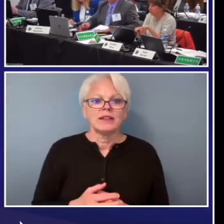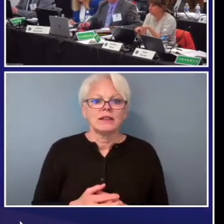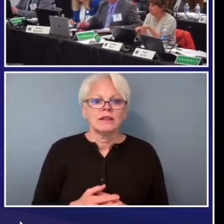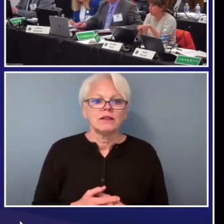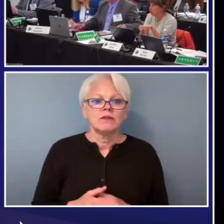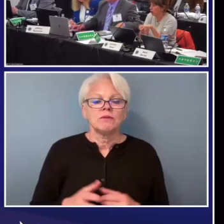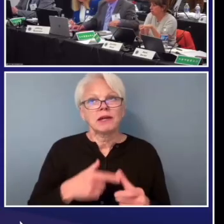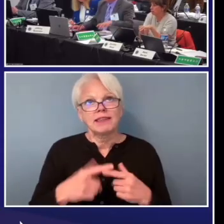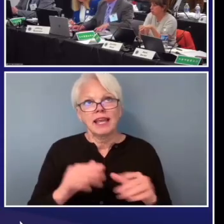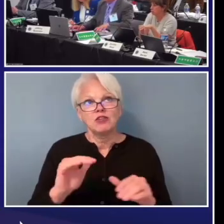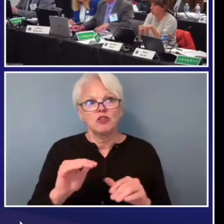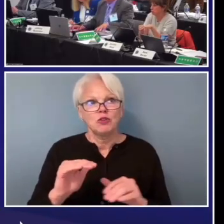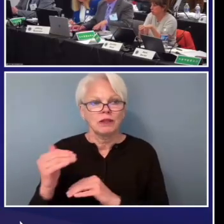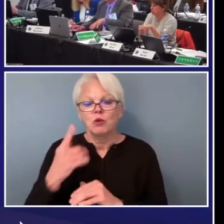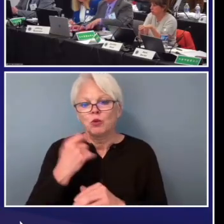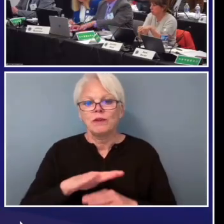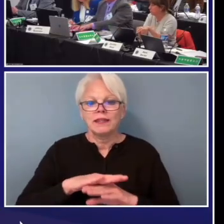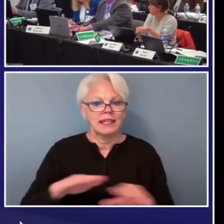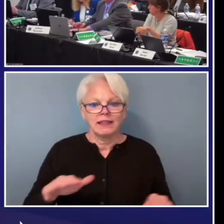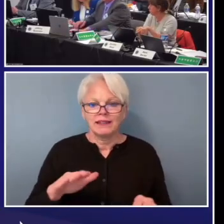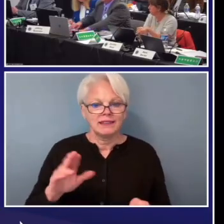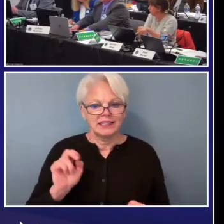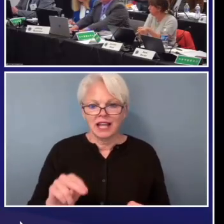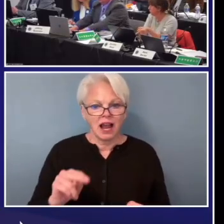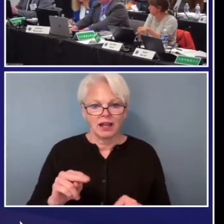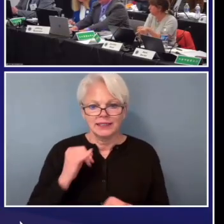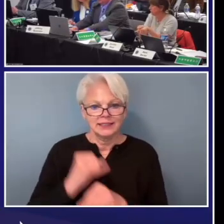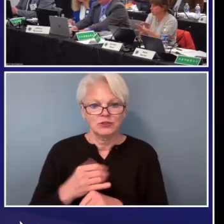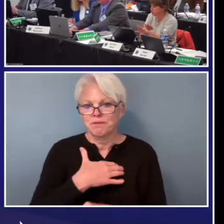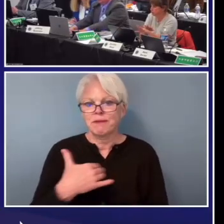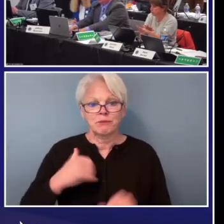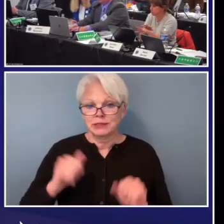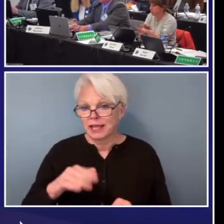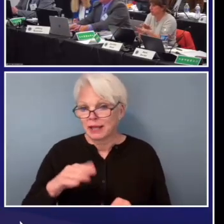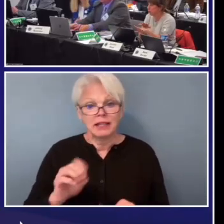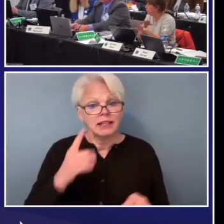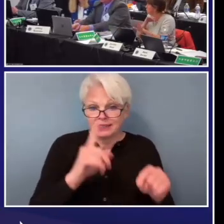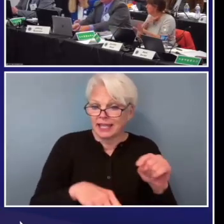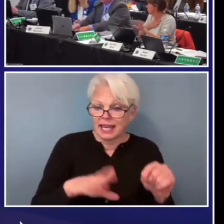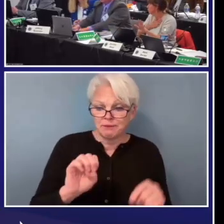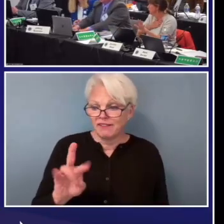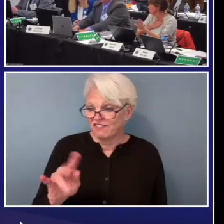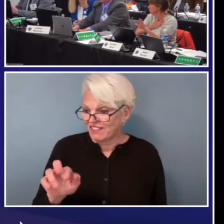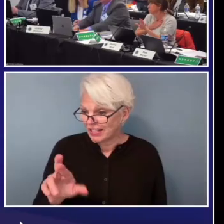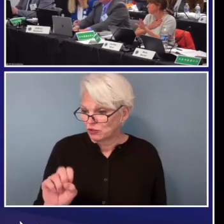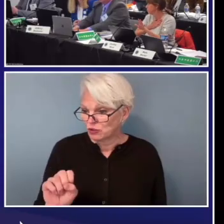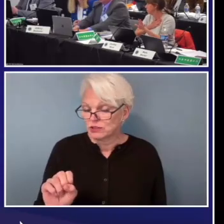the non-institution members can be, because they can't be vendors, which I, by the way, I'm fully supportive.